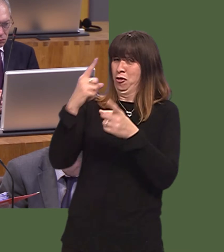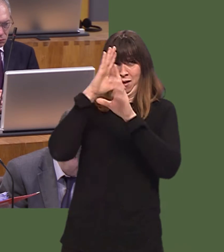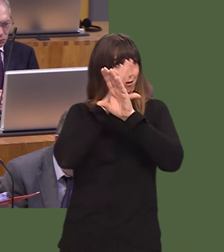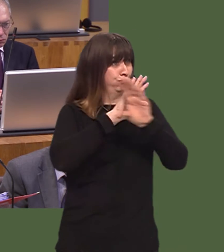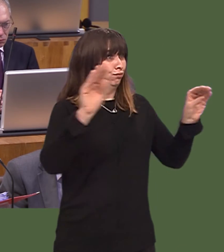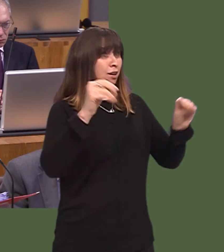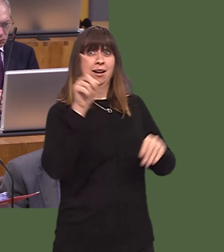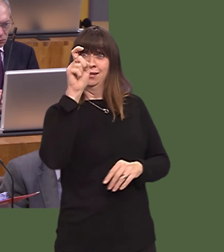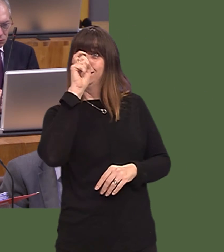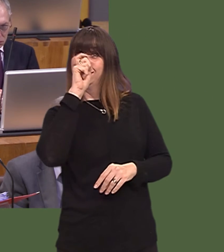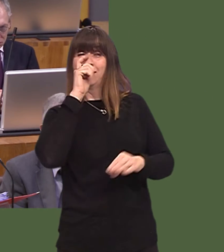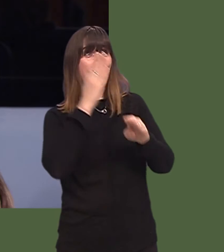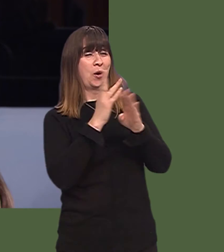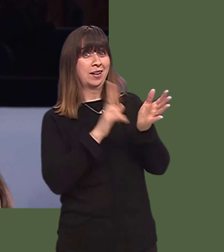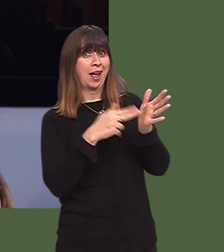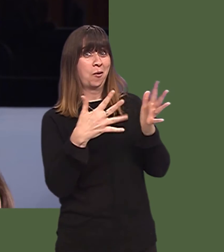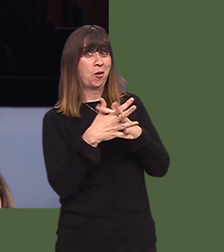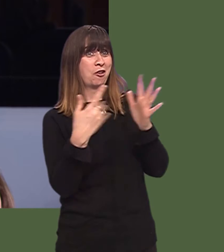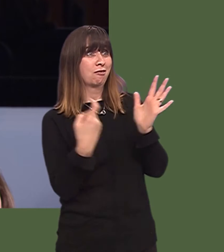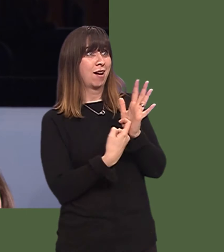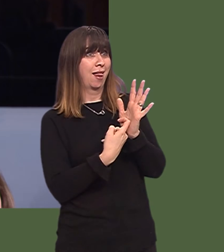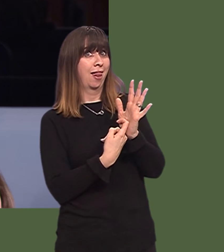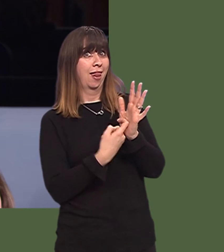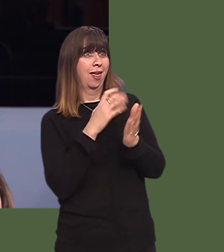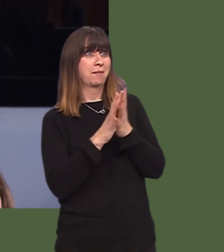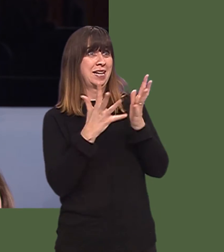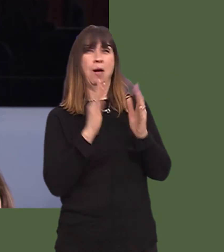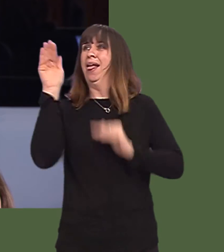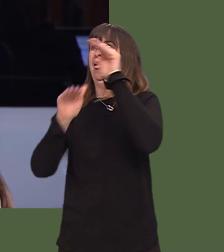of all rail-related complaints in the Assembly as a result of his declaration, but he makes an important point.